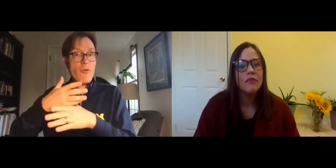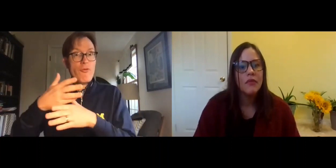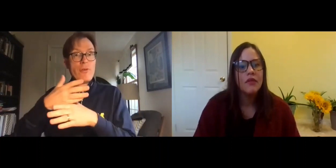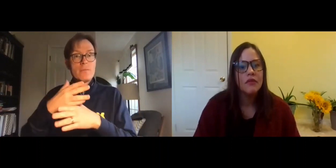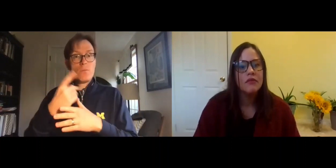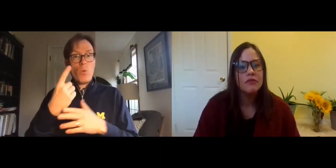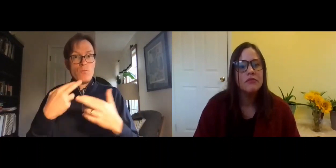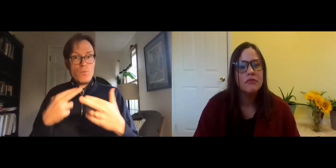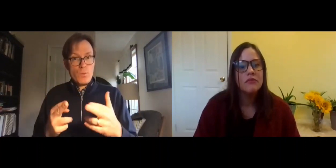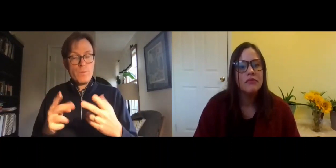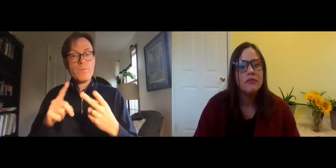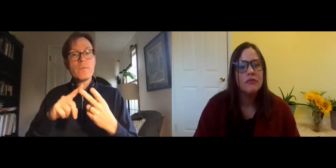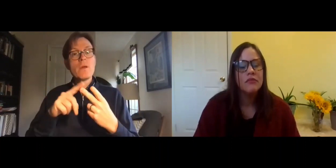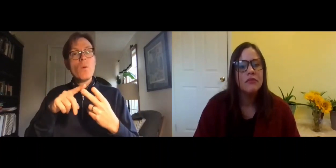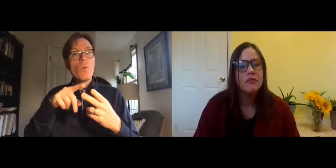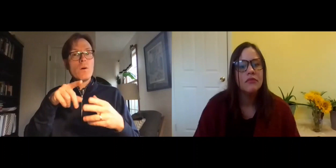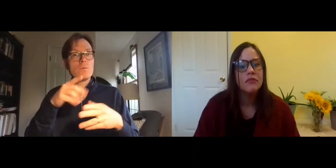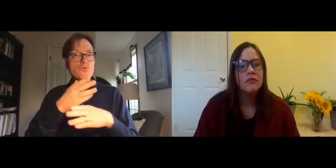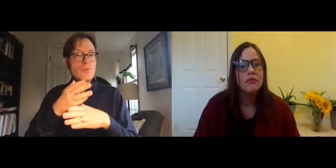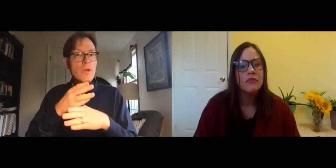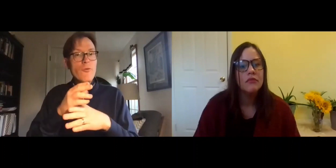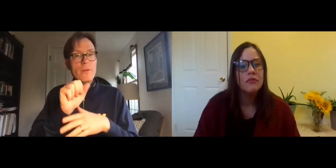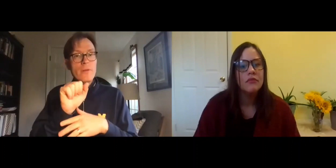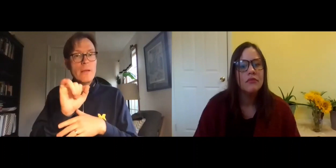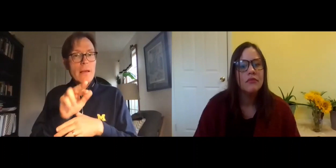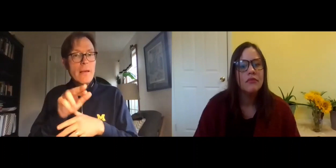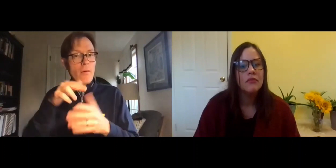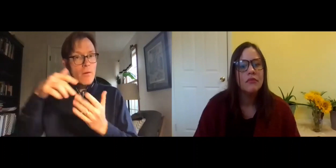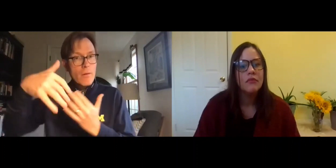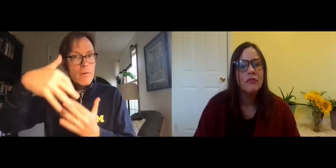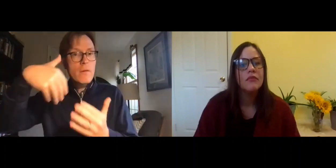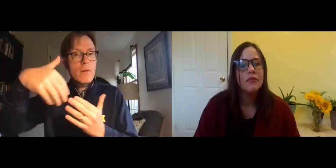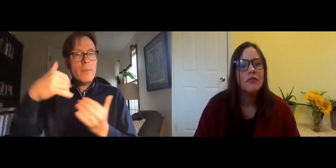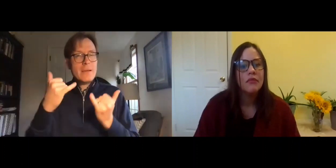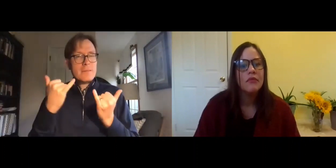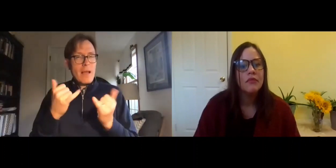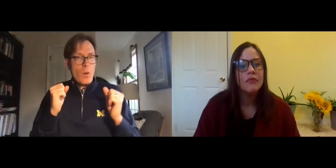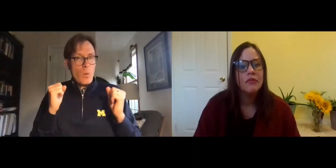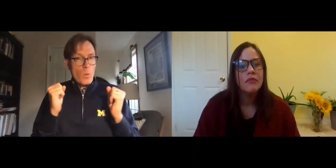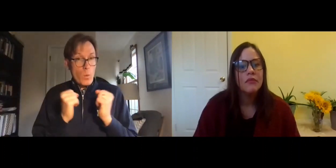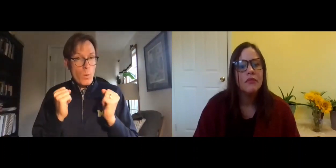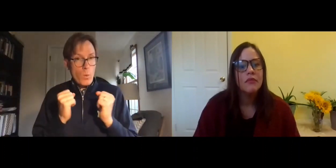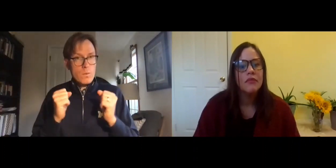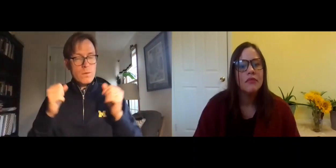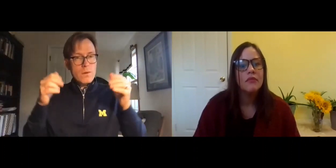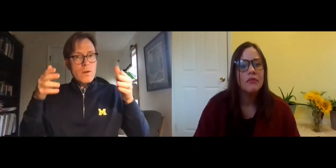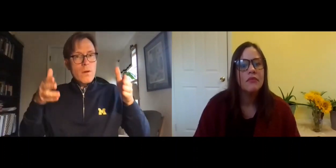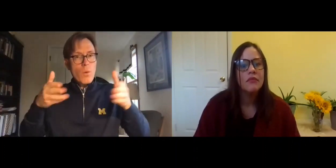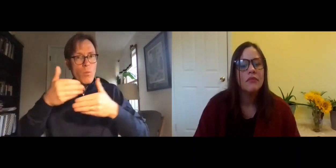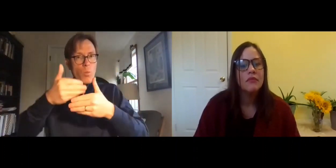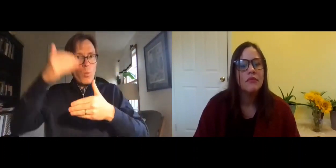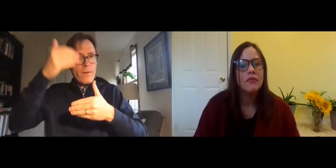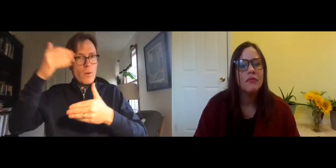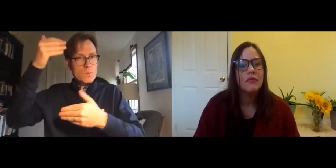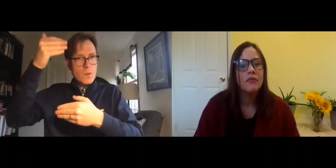The more people especially, if they're sharing one room, they're sharing the same air, especially